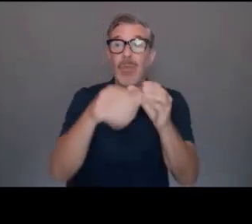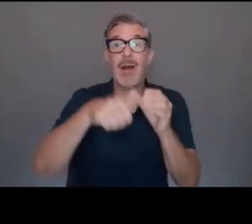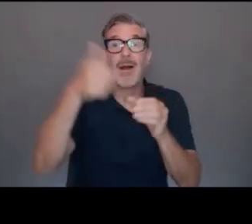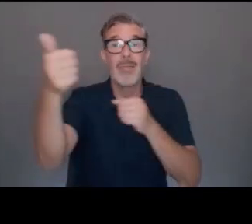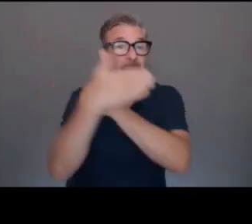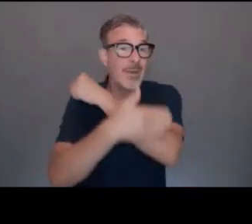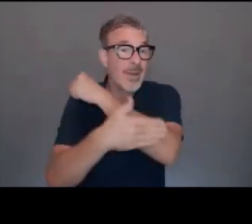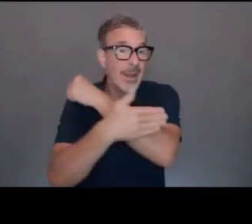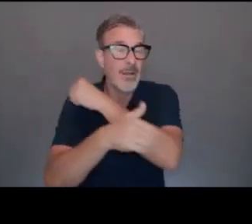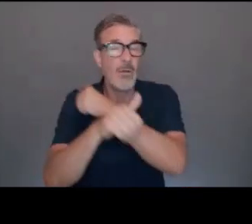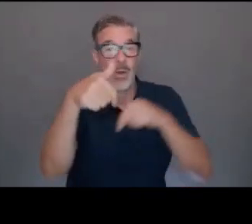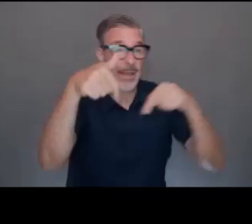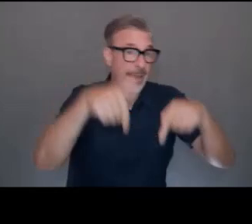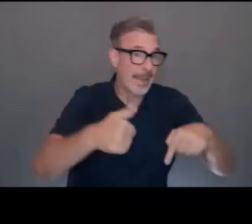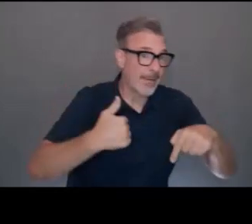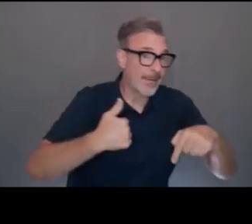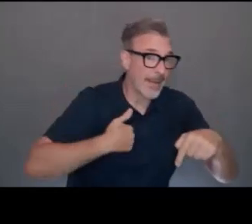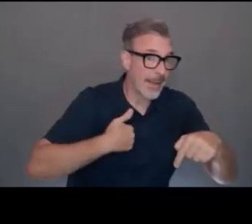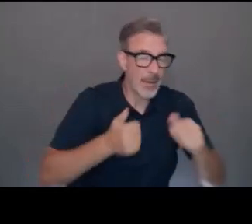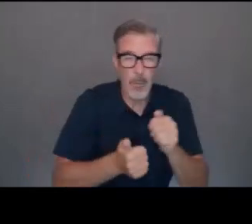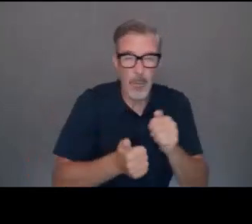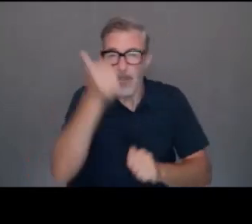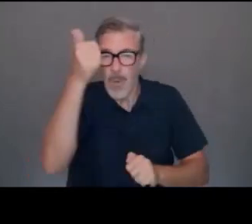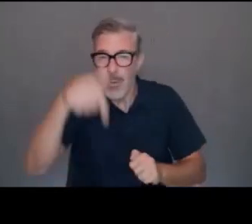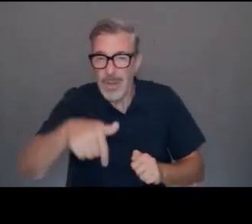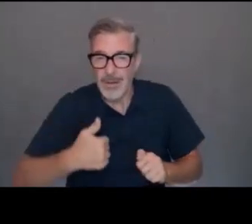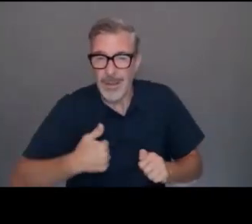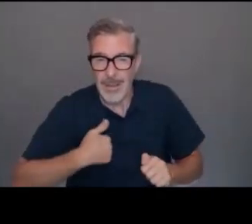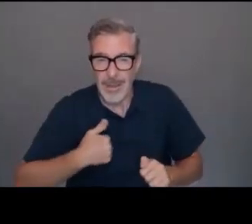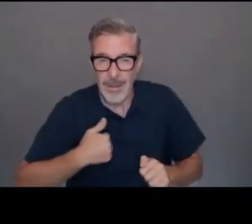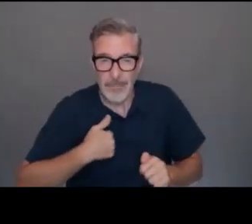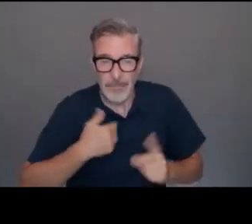in Canada, these tours require a minimum of one stop,